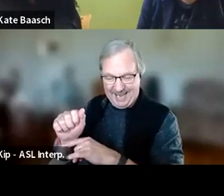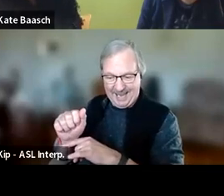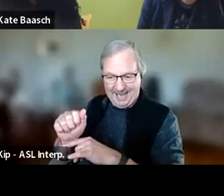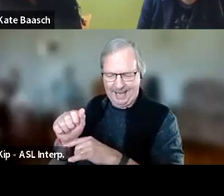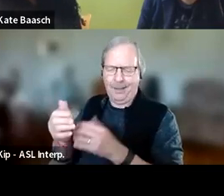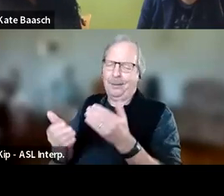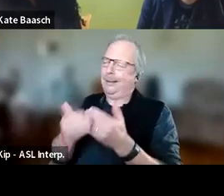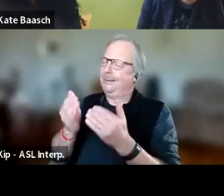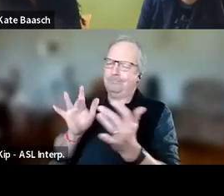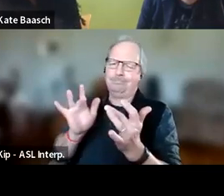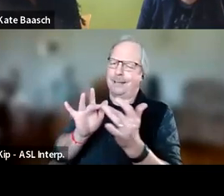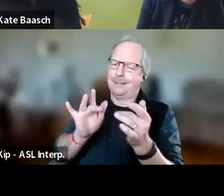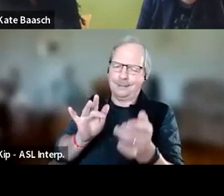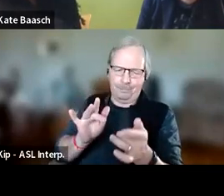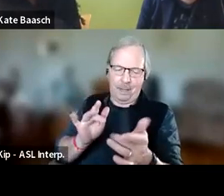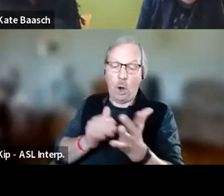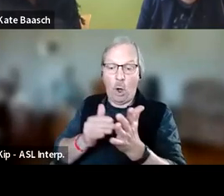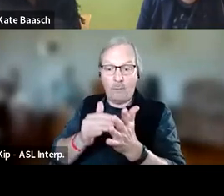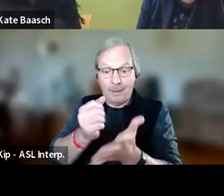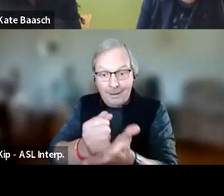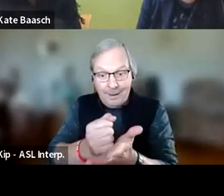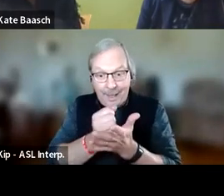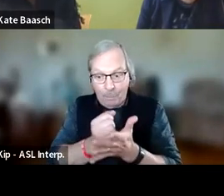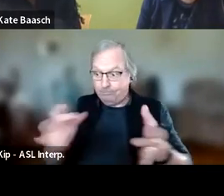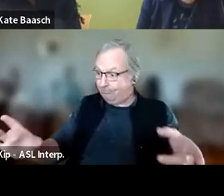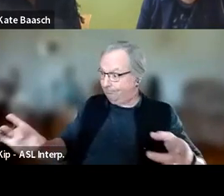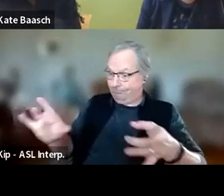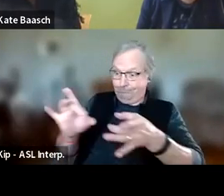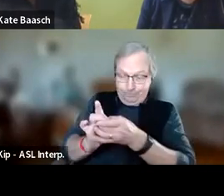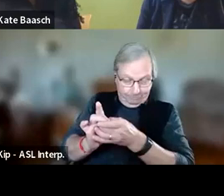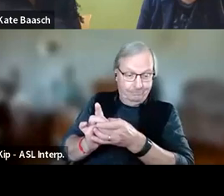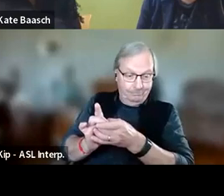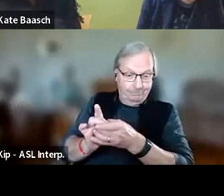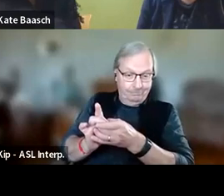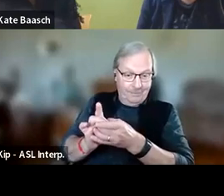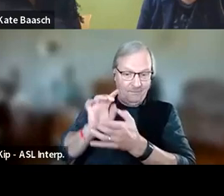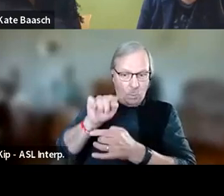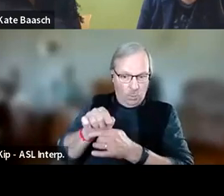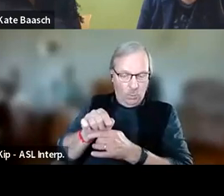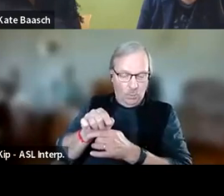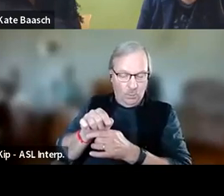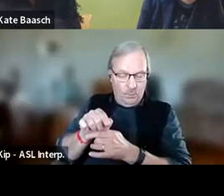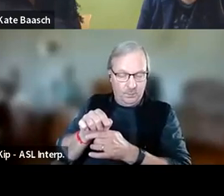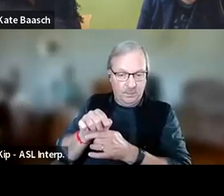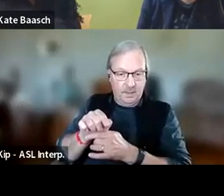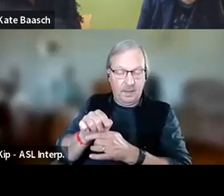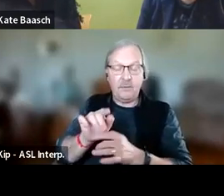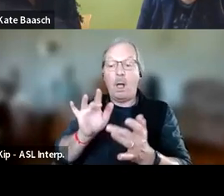in contact with and often can help bridge those connections for you if you're reaching out and not able to get in contact if you don't